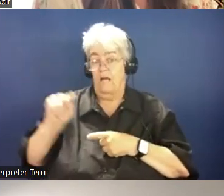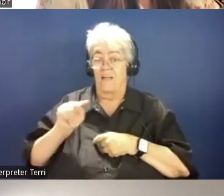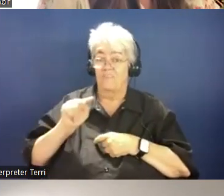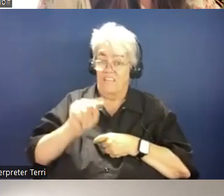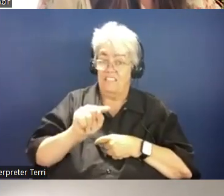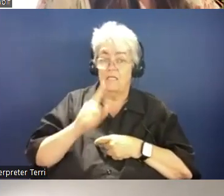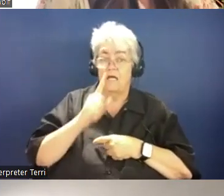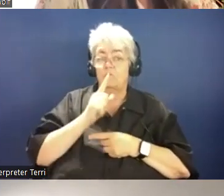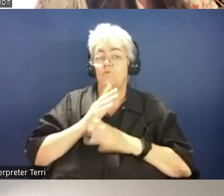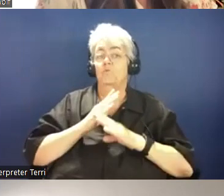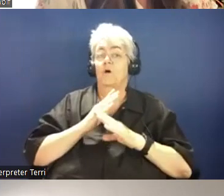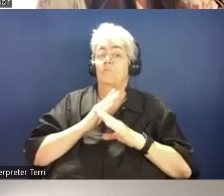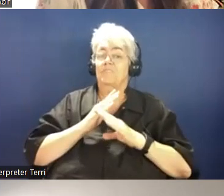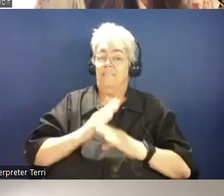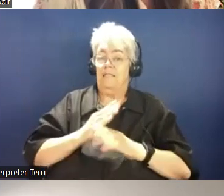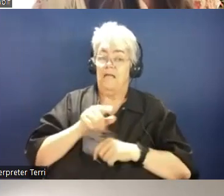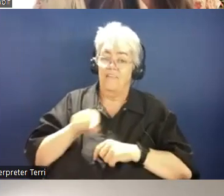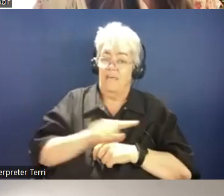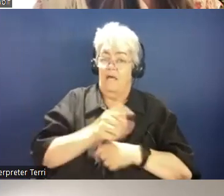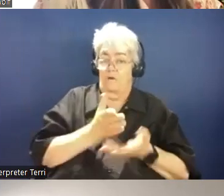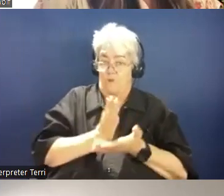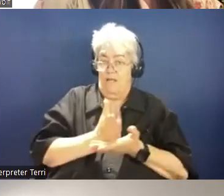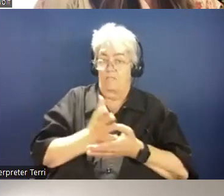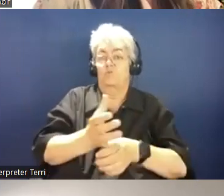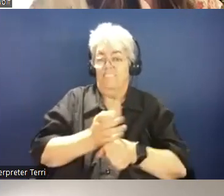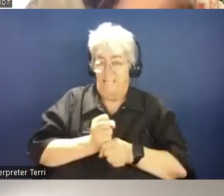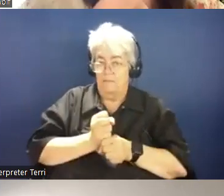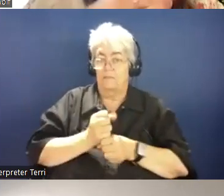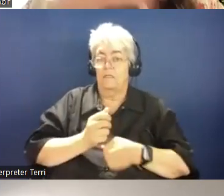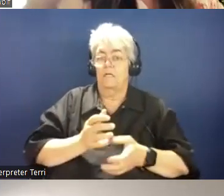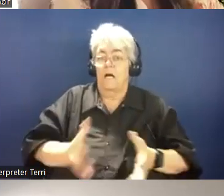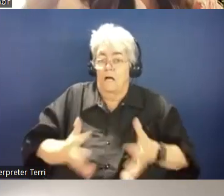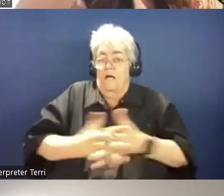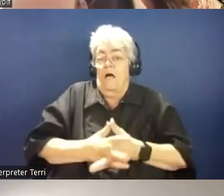for accessing reproductive healthcare. So you'll see both this bill and the next bill